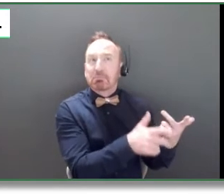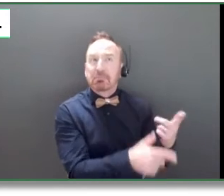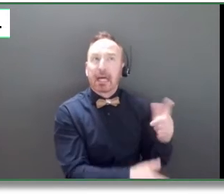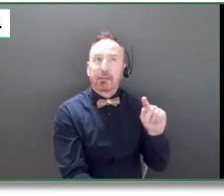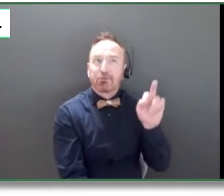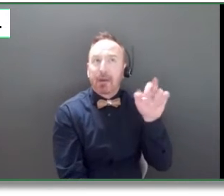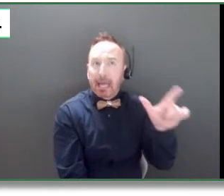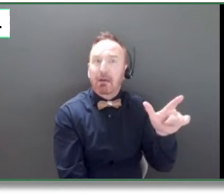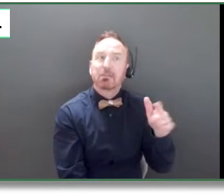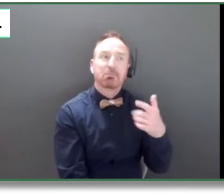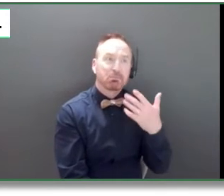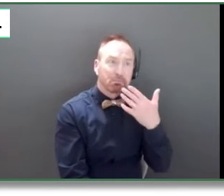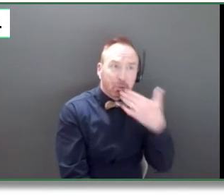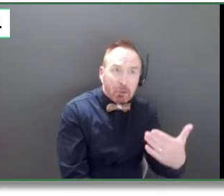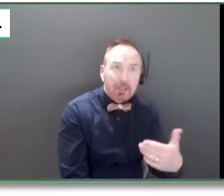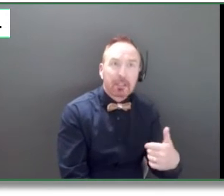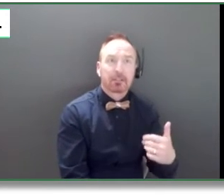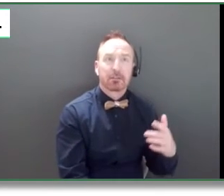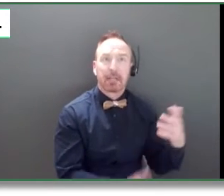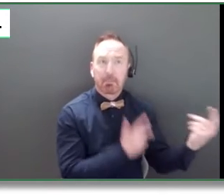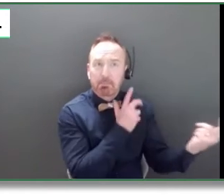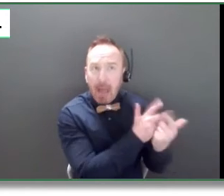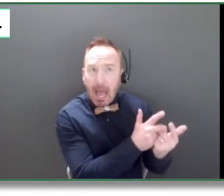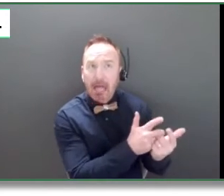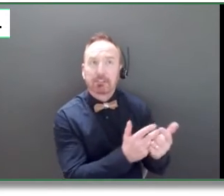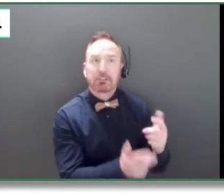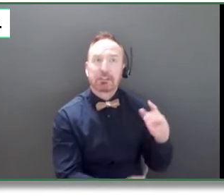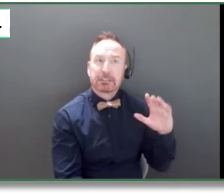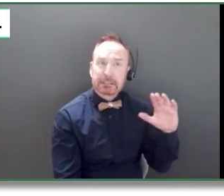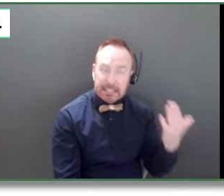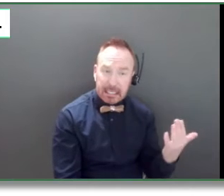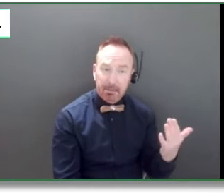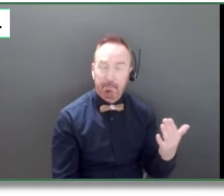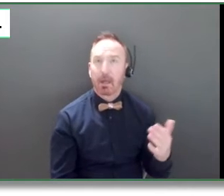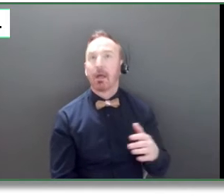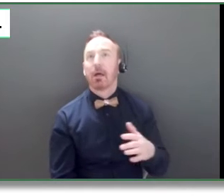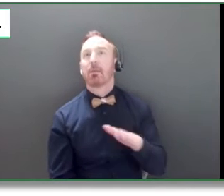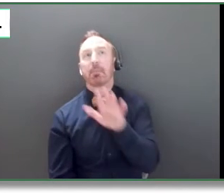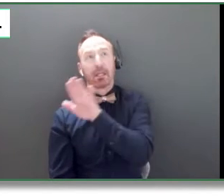in certain national parks in Canada.